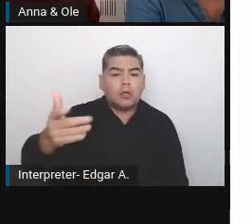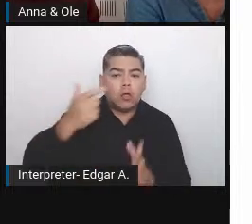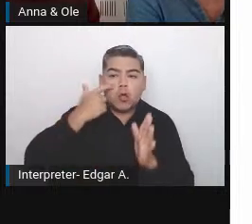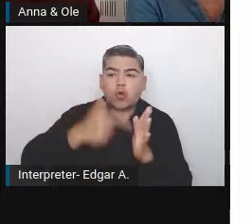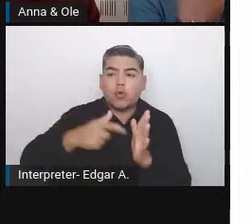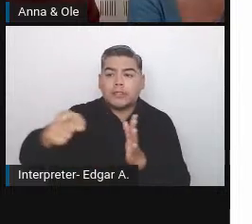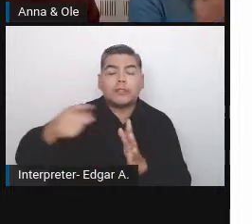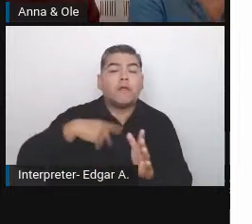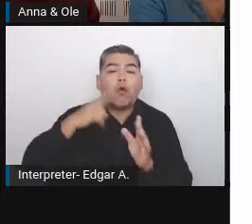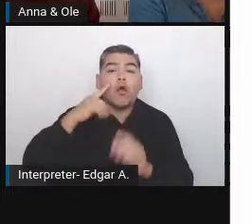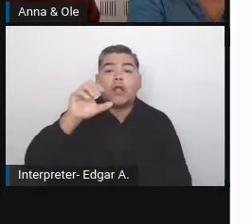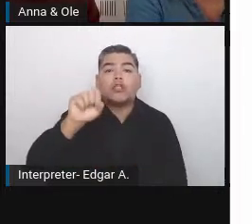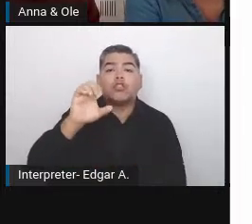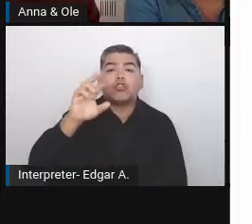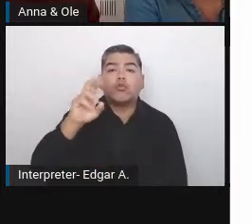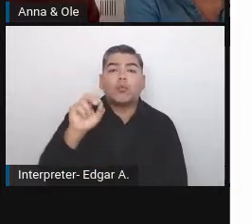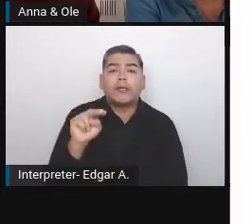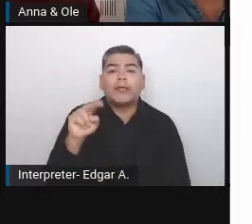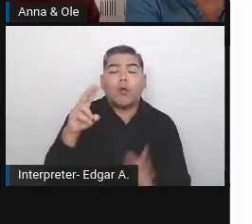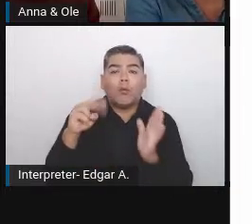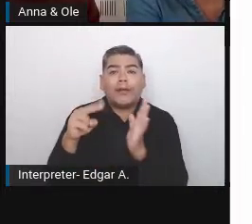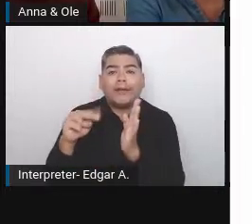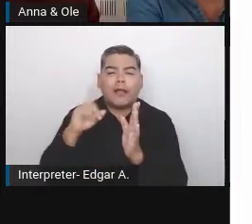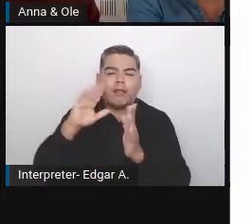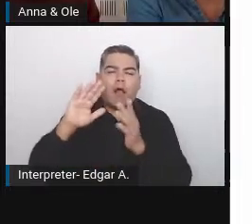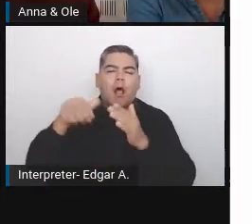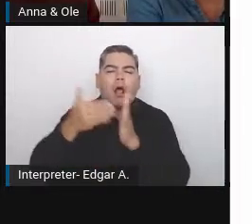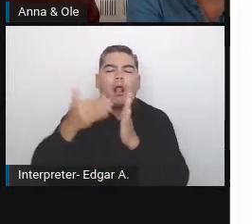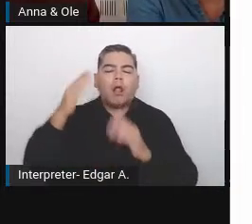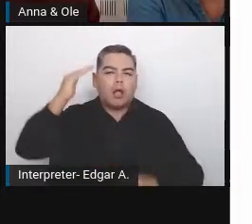the search field or they immediately opened element list provided the picture of that.